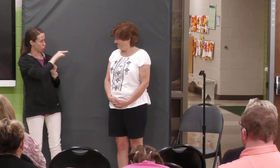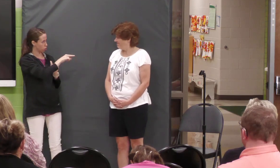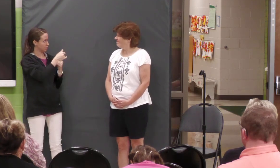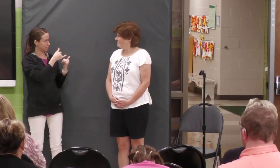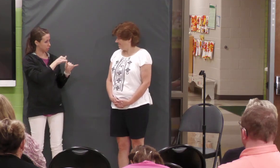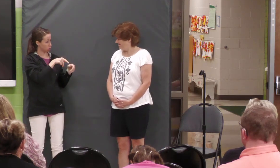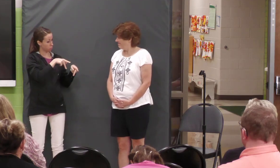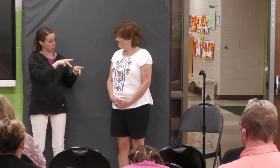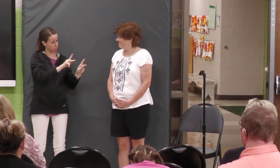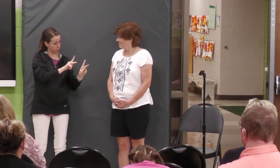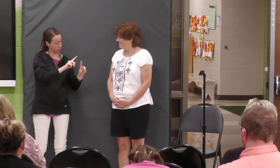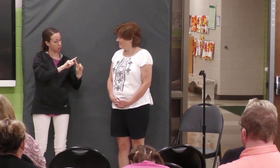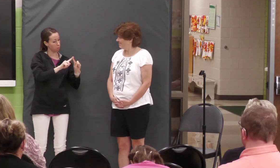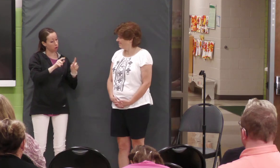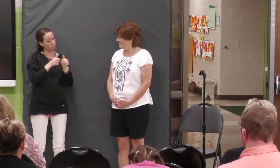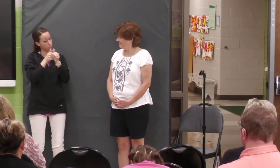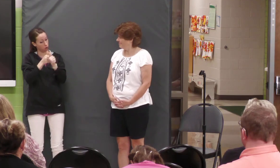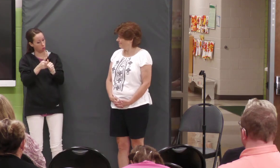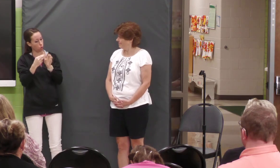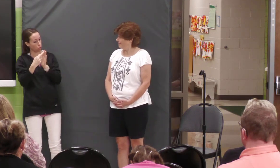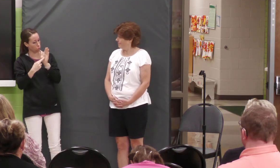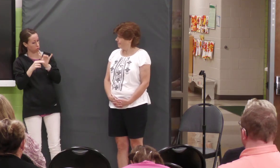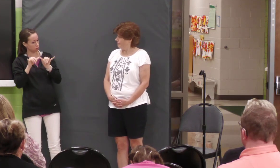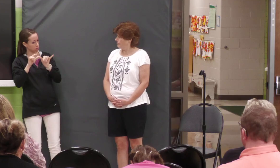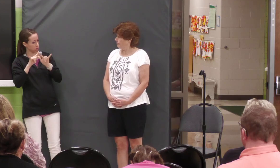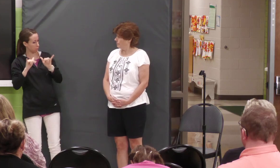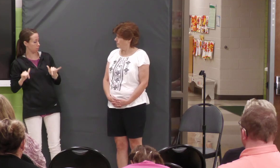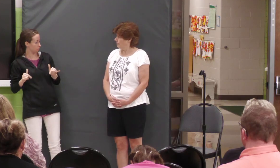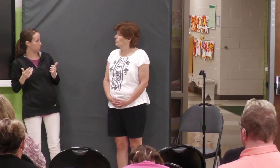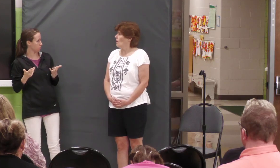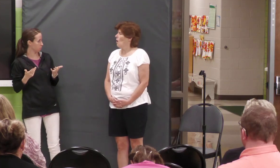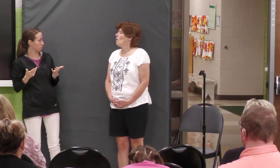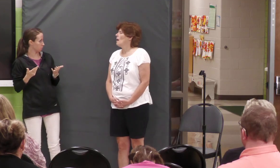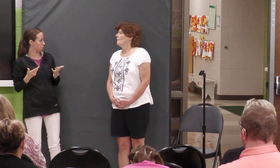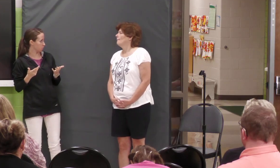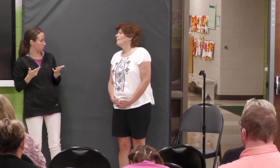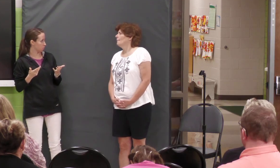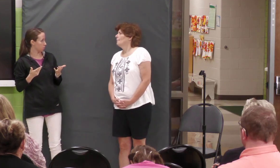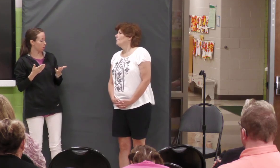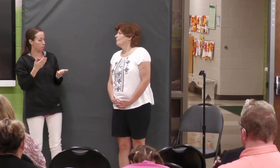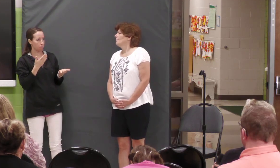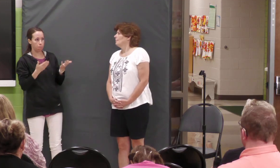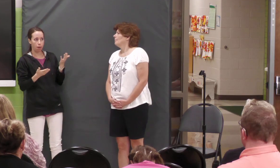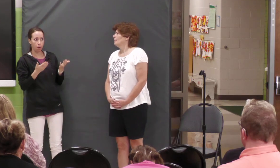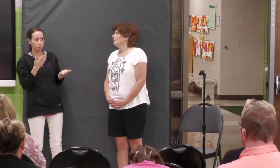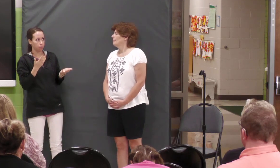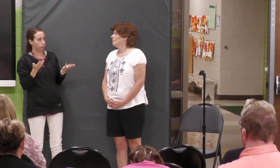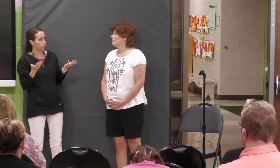still be in compliance with those rules and statutes um there may not be anything that